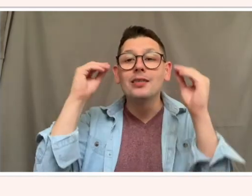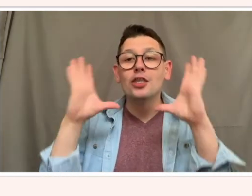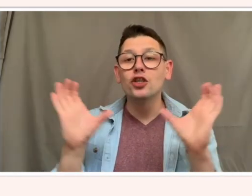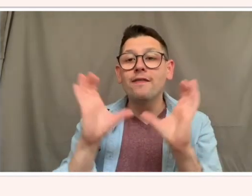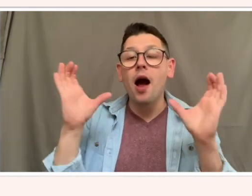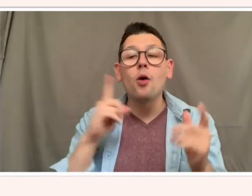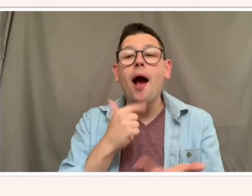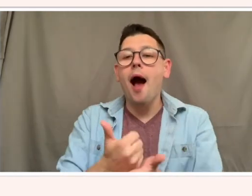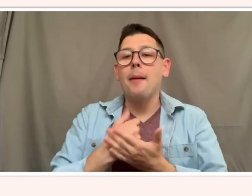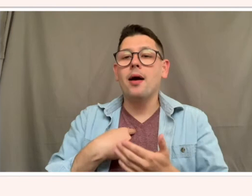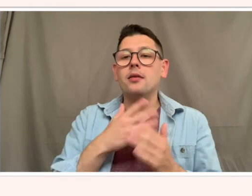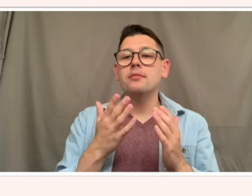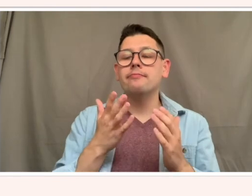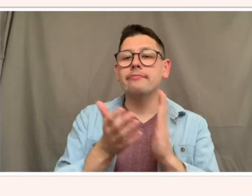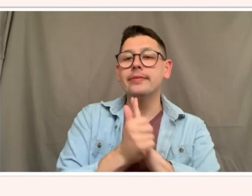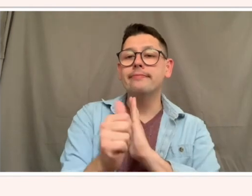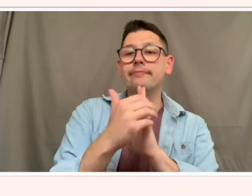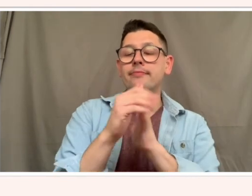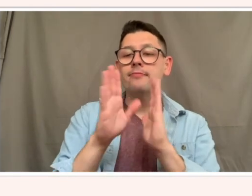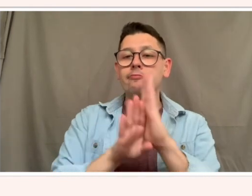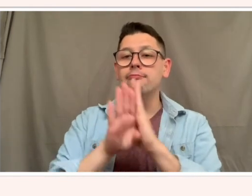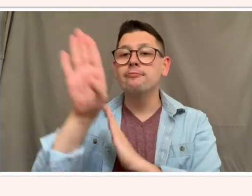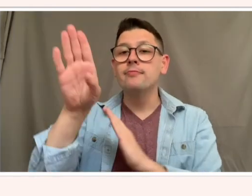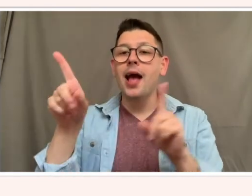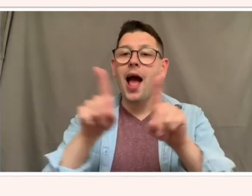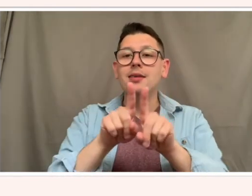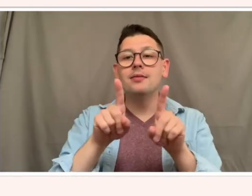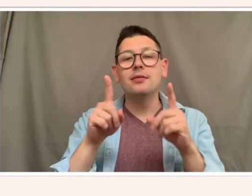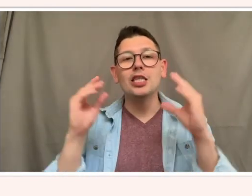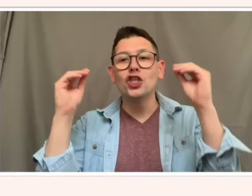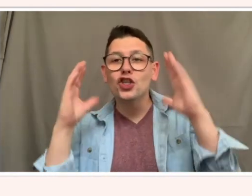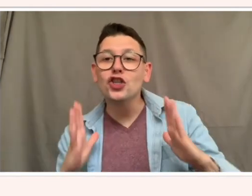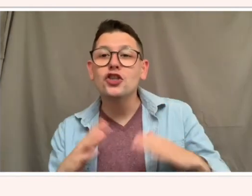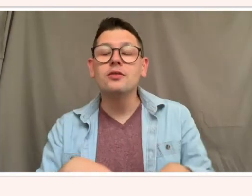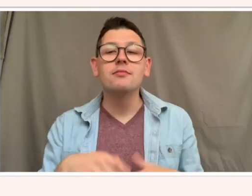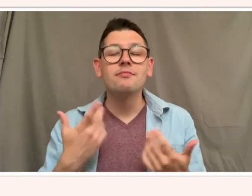Apple does provide a teacher certification program to help you develop your skills